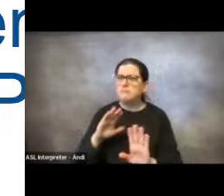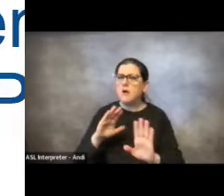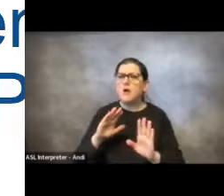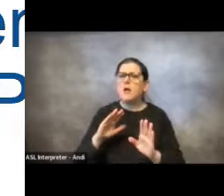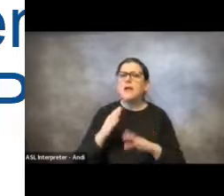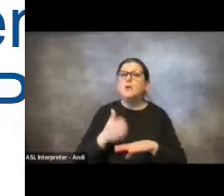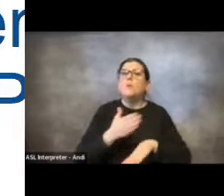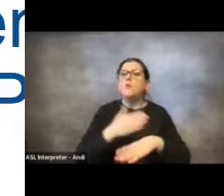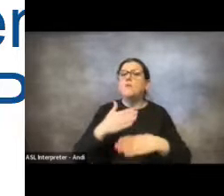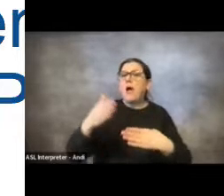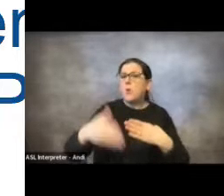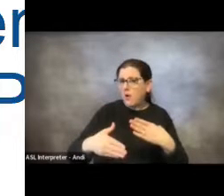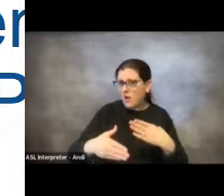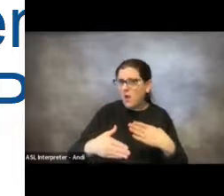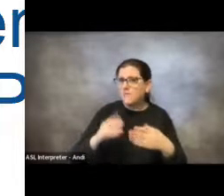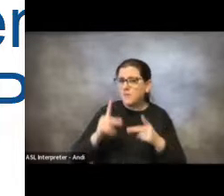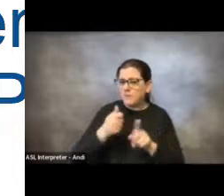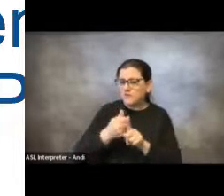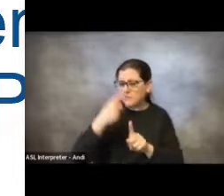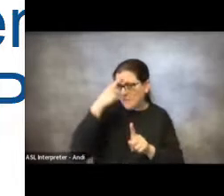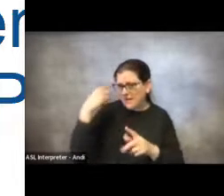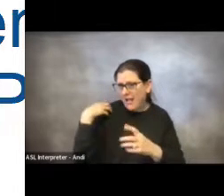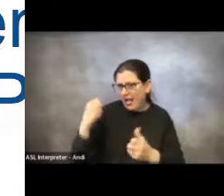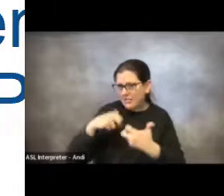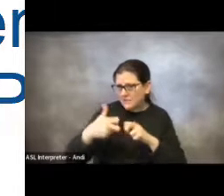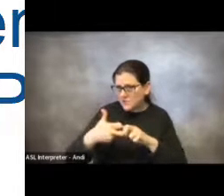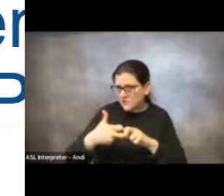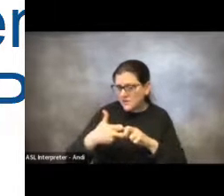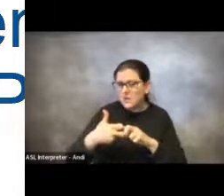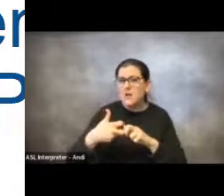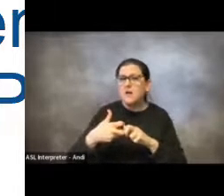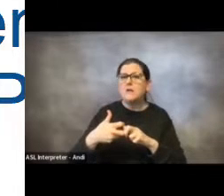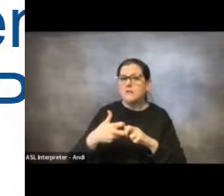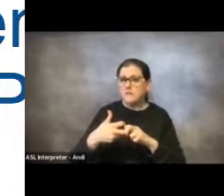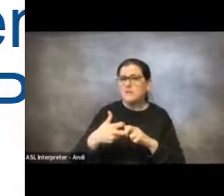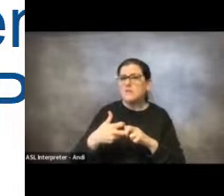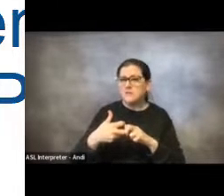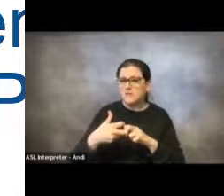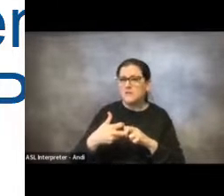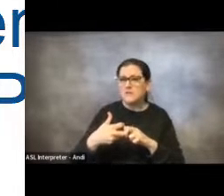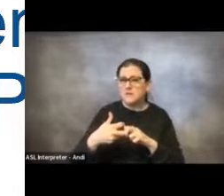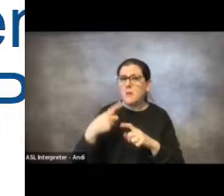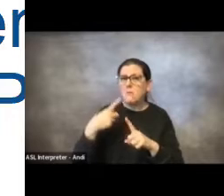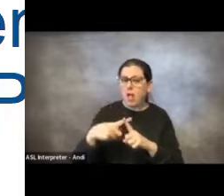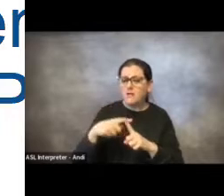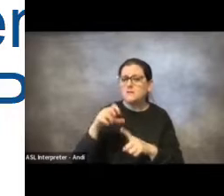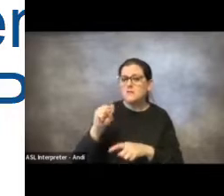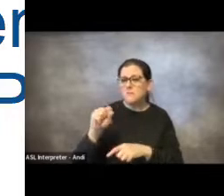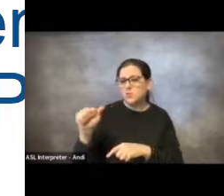outcomes for individuals with mental health disorders, or CO occurring mental health, and substance use disorders who have come in contact with the